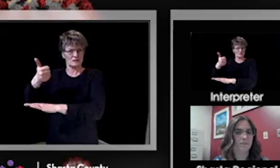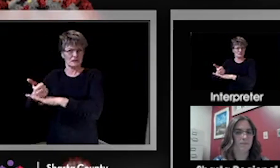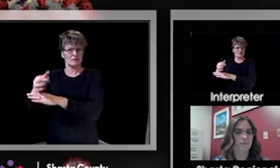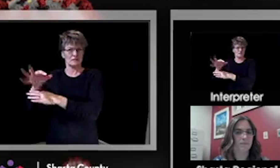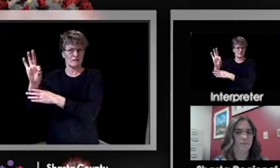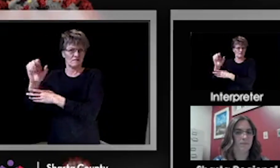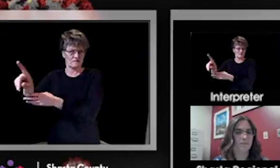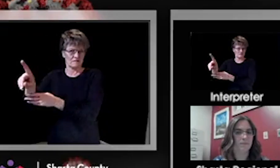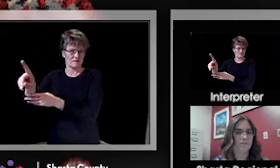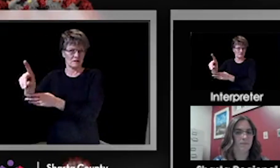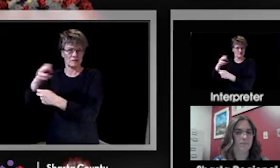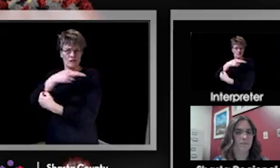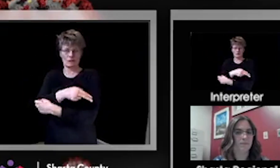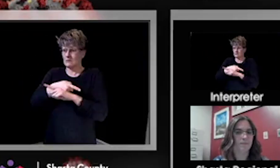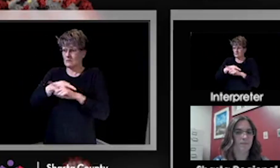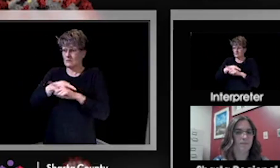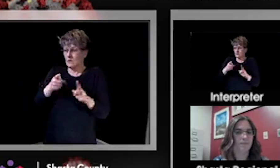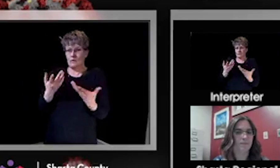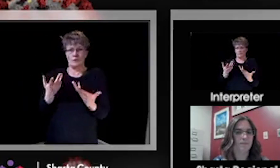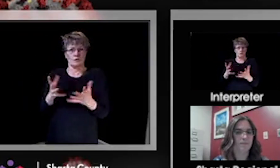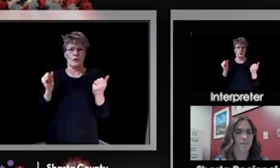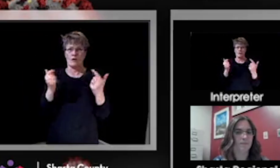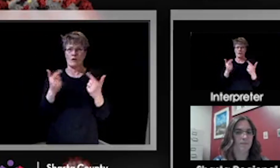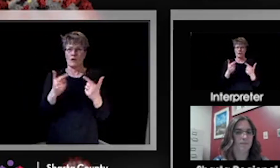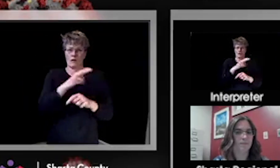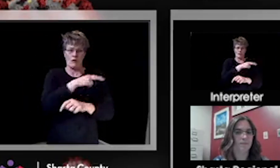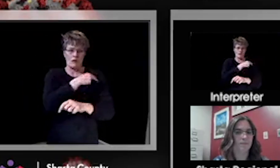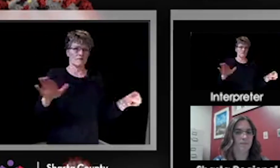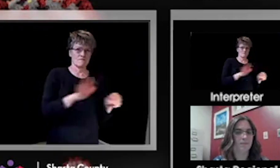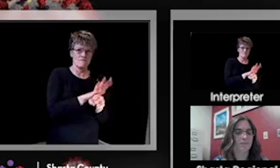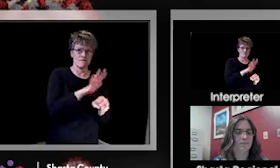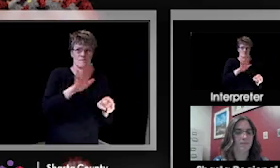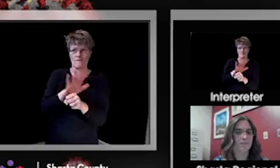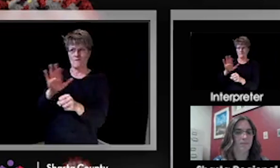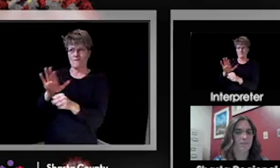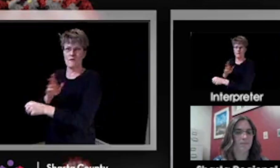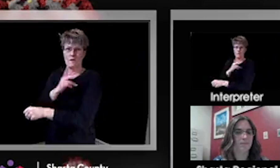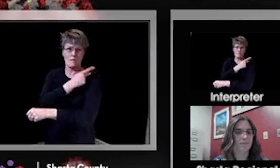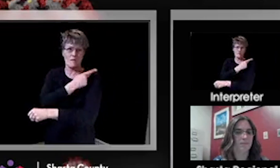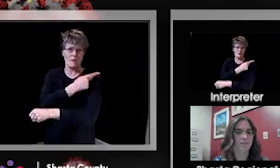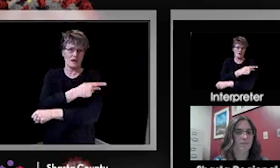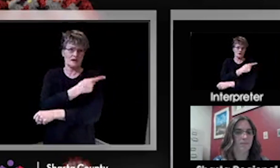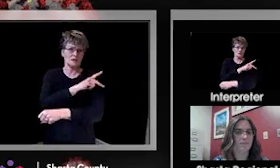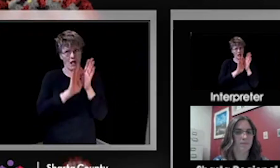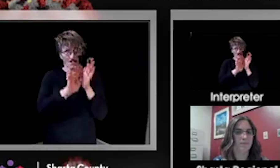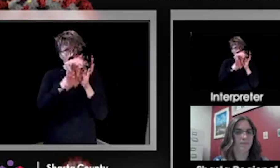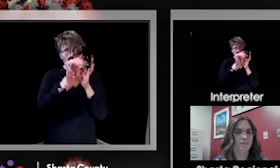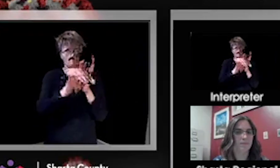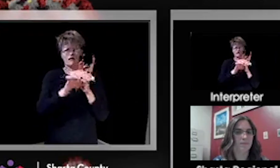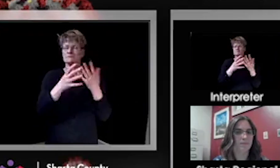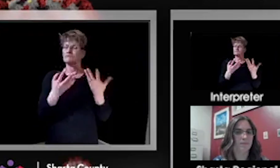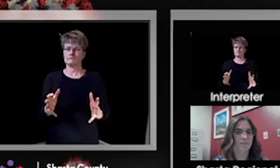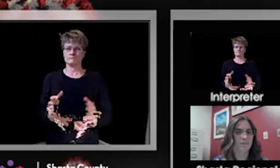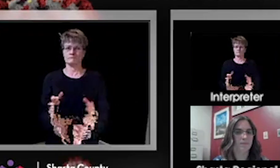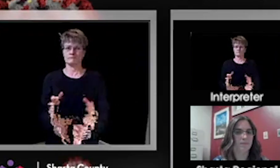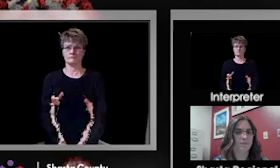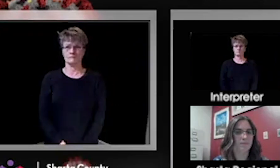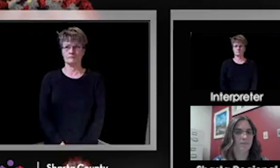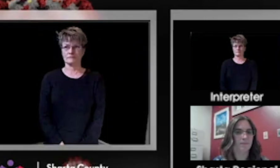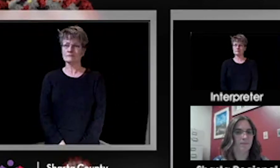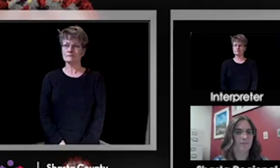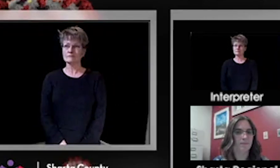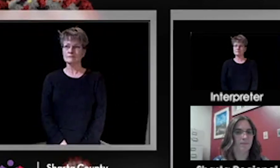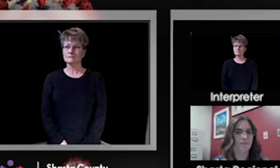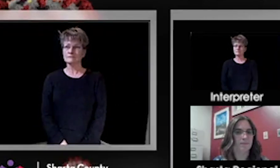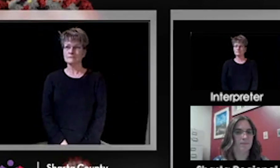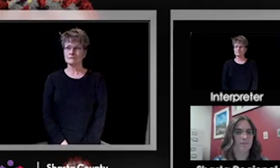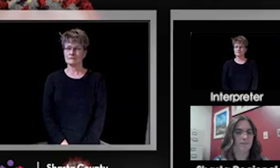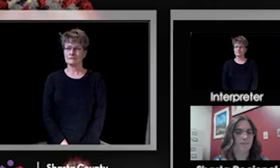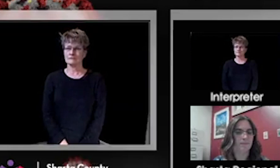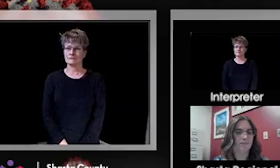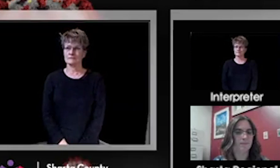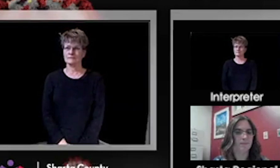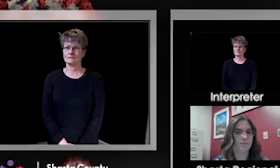our hospitals are overwhelmed and all jammed up. I also want to say, we do have small numbers